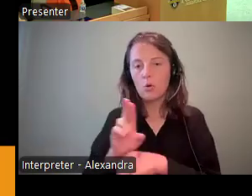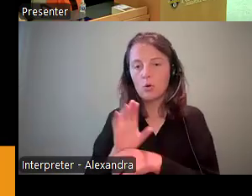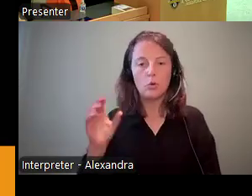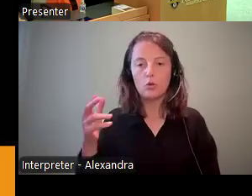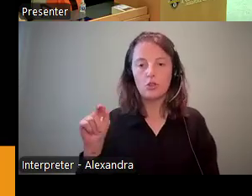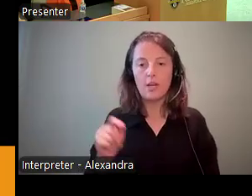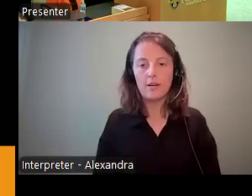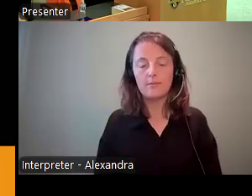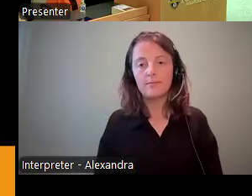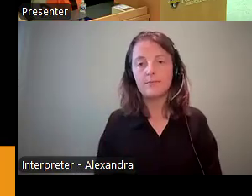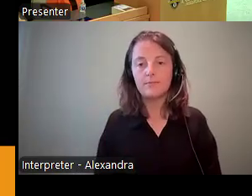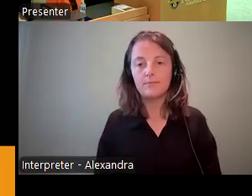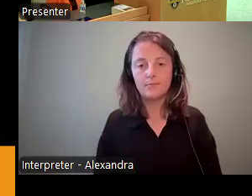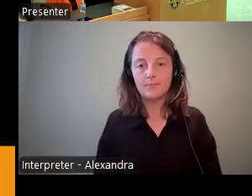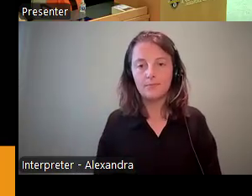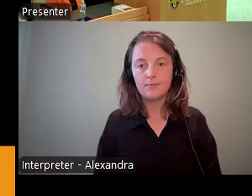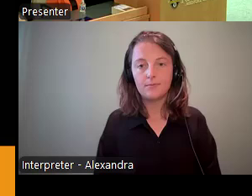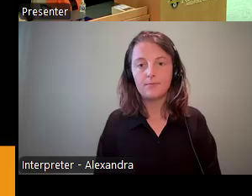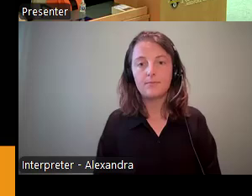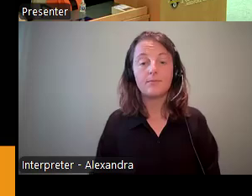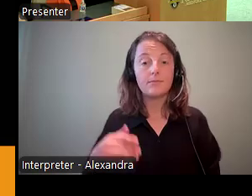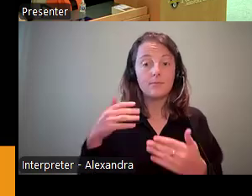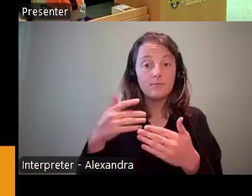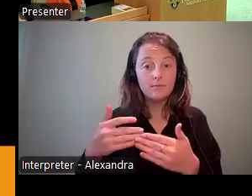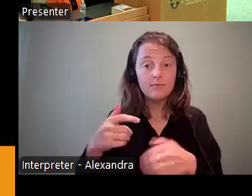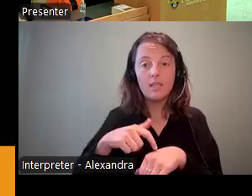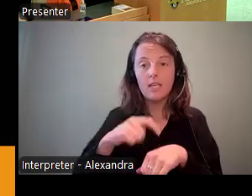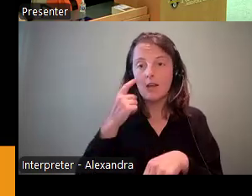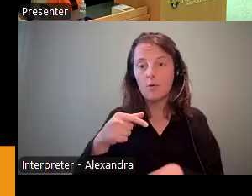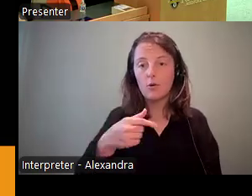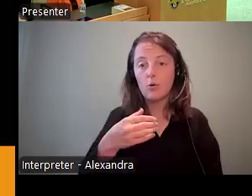when the time comes for us to do the Q&A, just remember to those of you here in the audience,